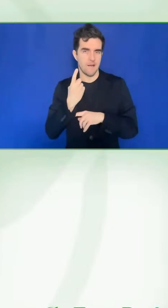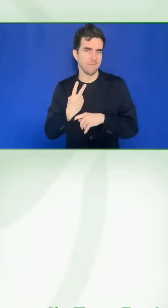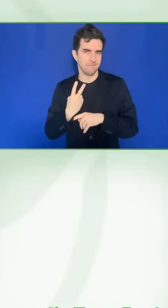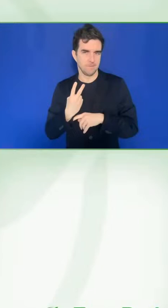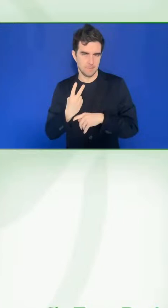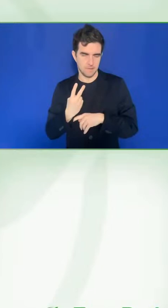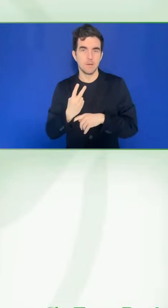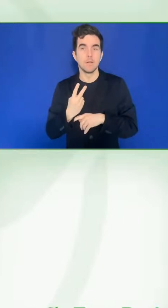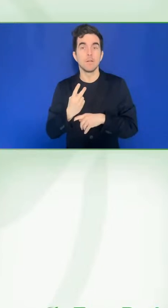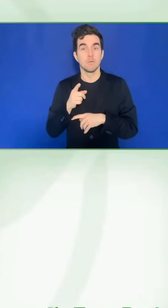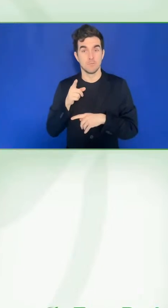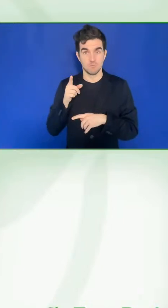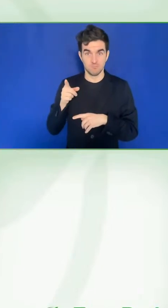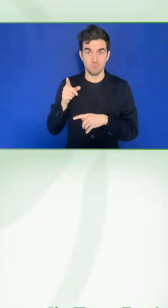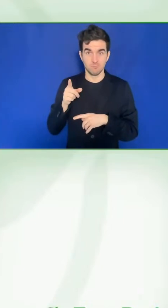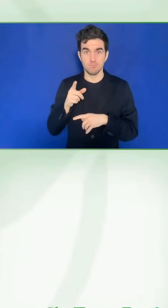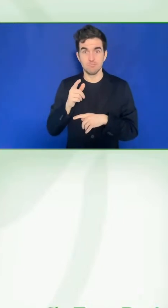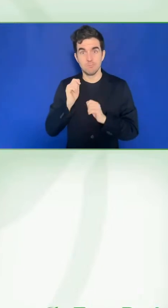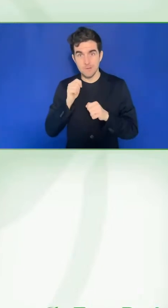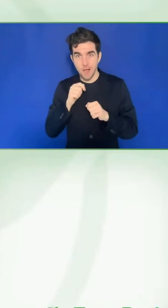After that early focus on rebuilding European and transatlantic ties, we started going more